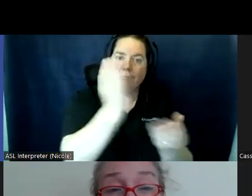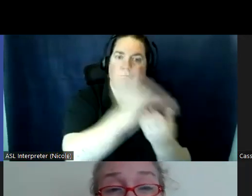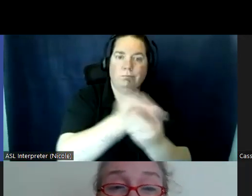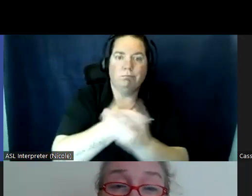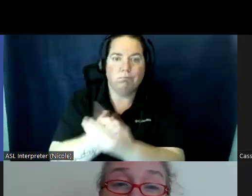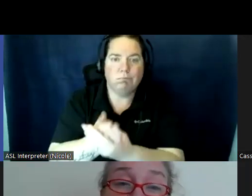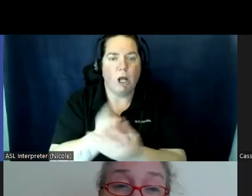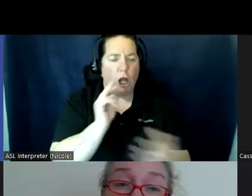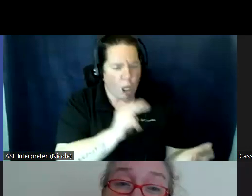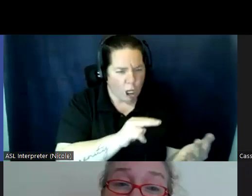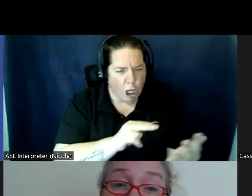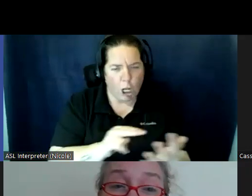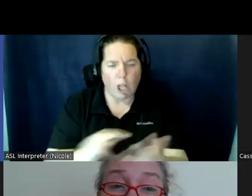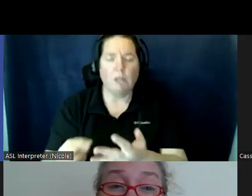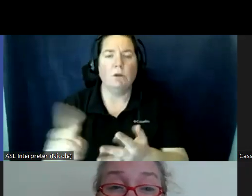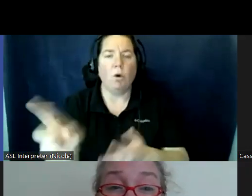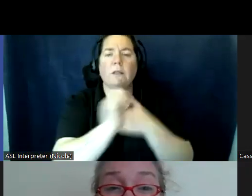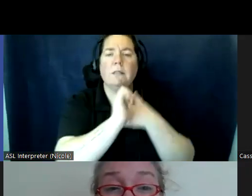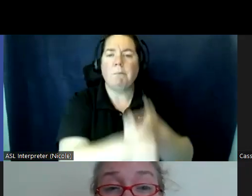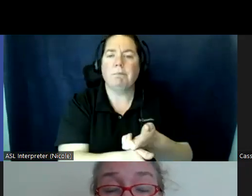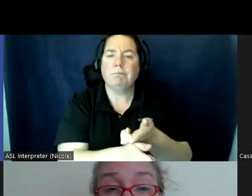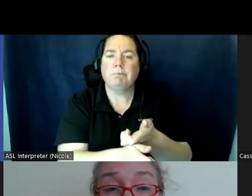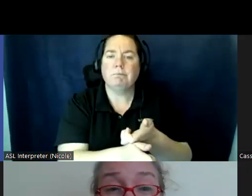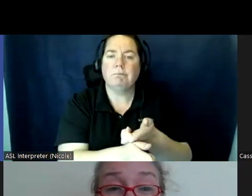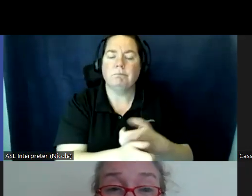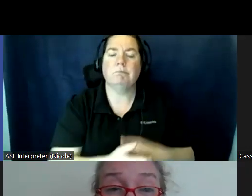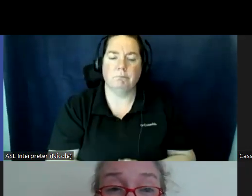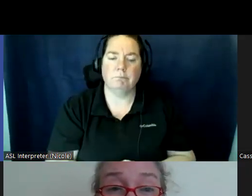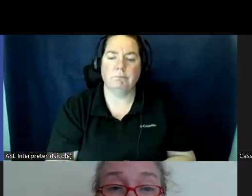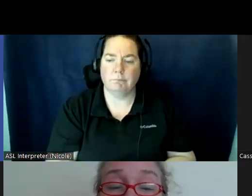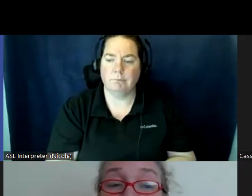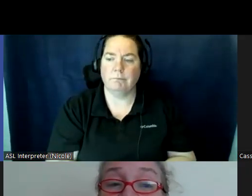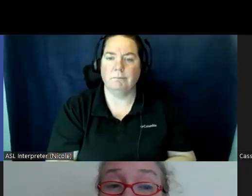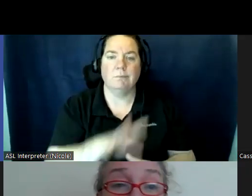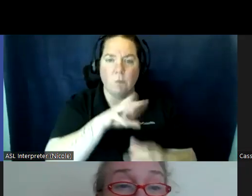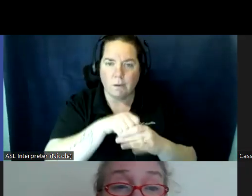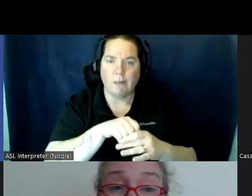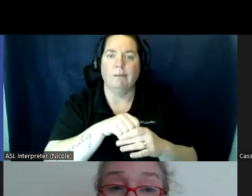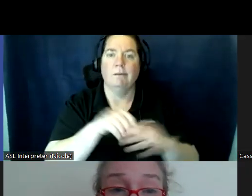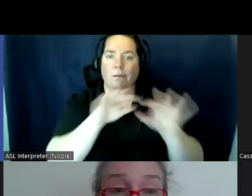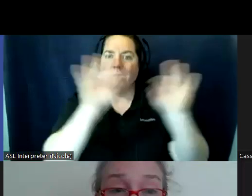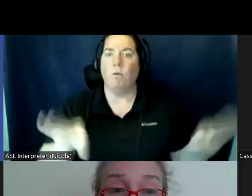looking for the compliance with all of those particular forms. It's a robust system.